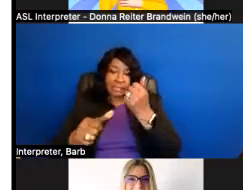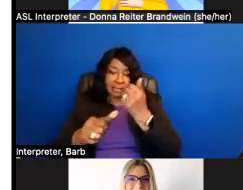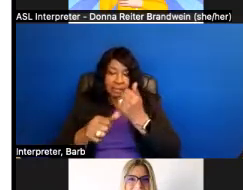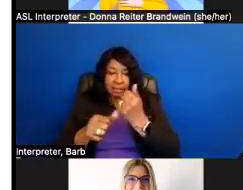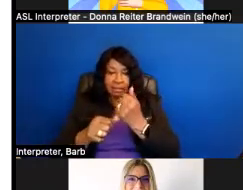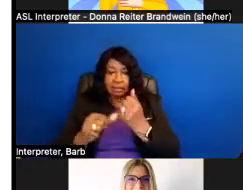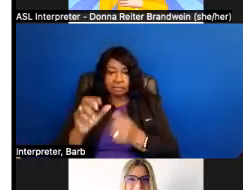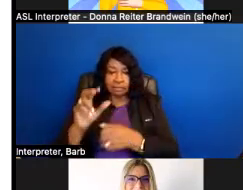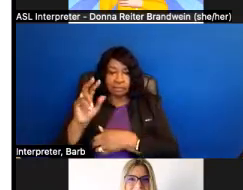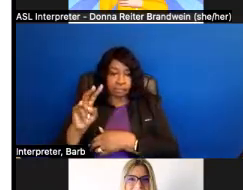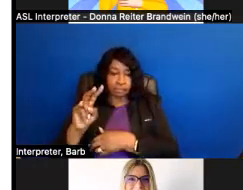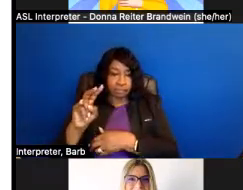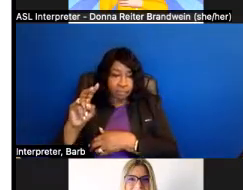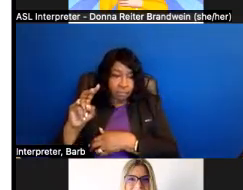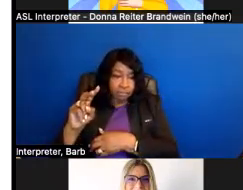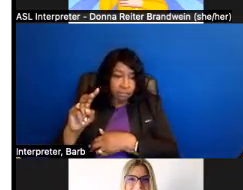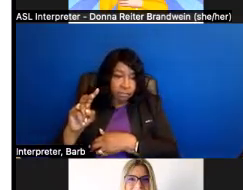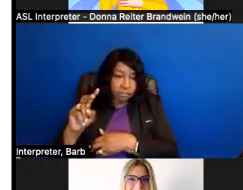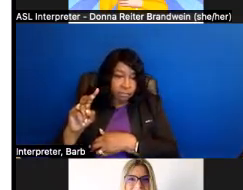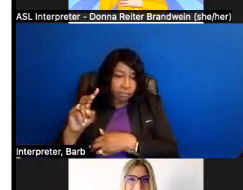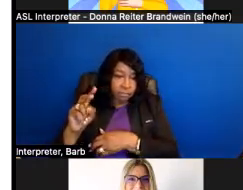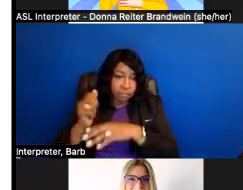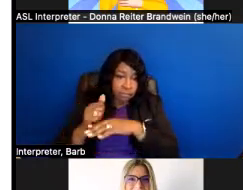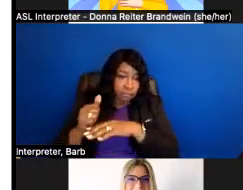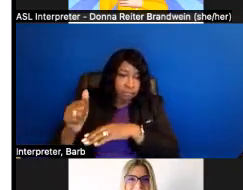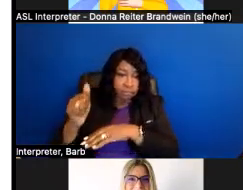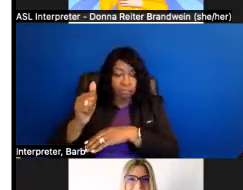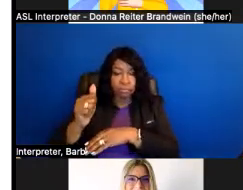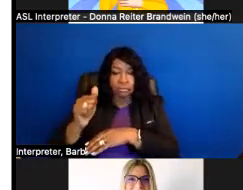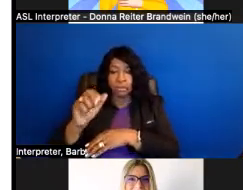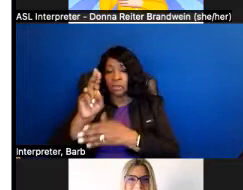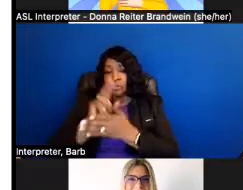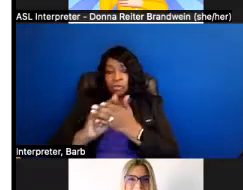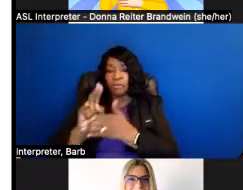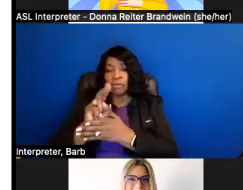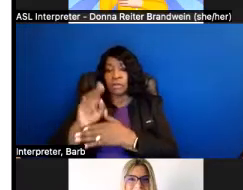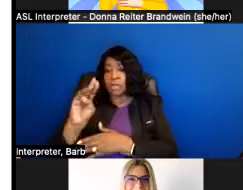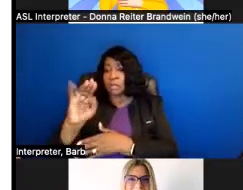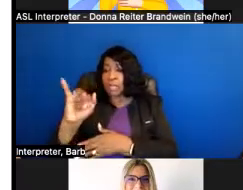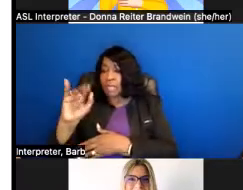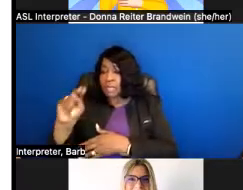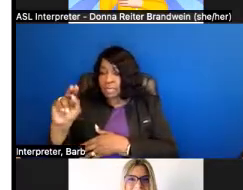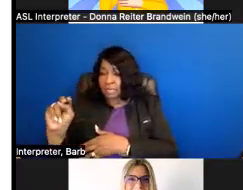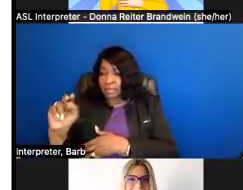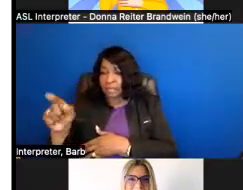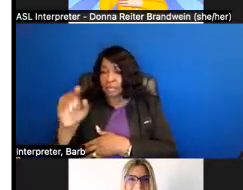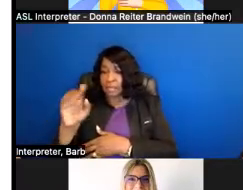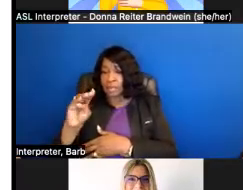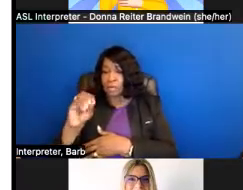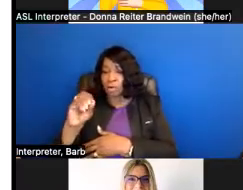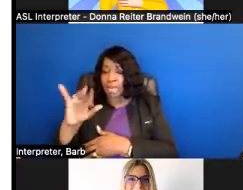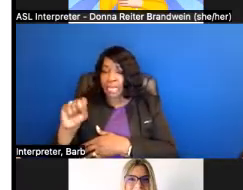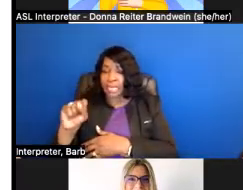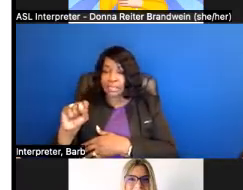at the University of Minnesota Morris Campus. And I am in Morris, Minnesota,